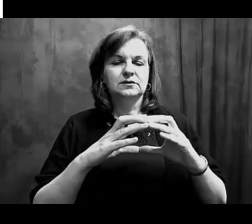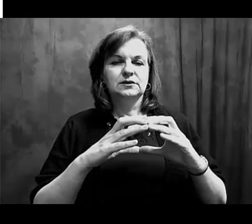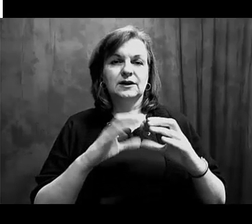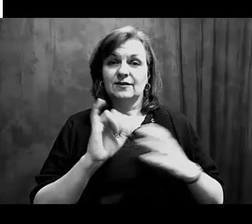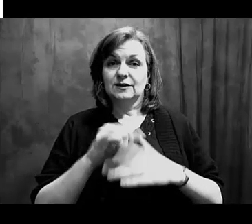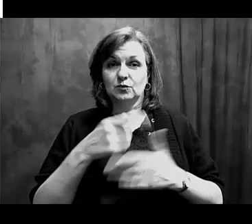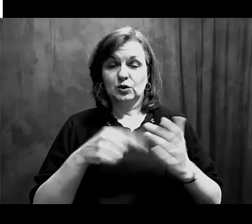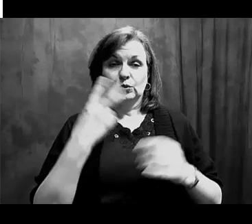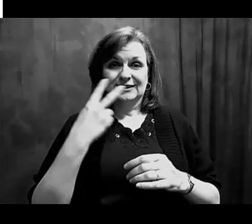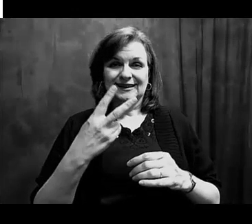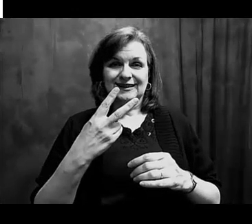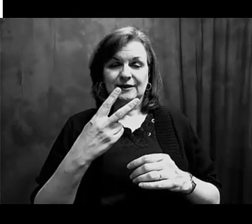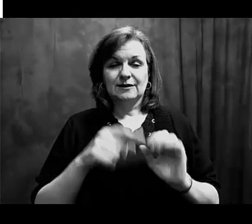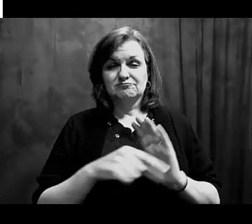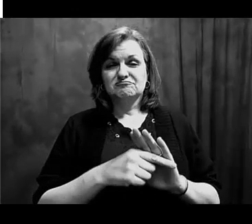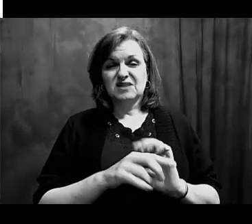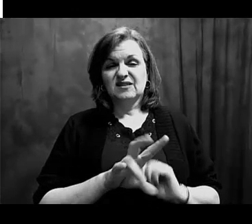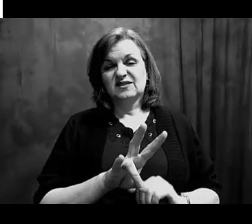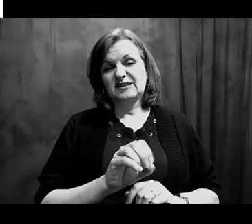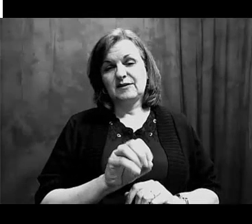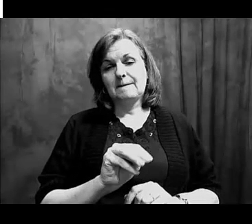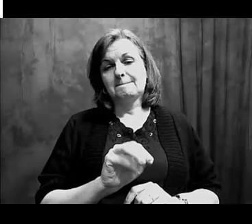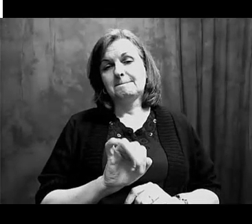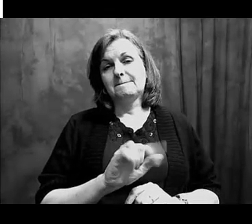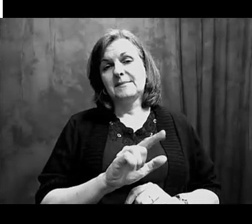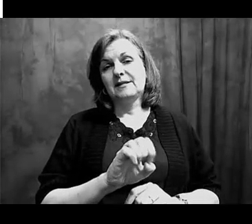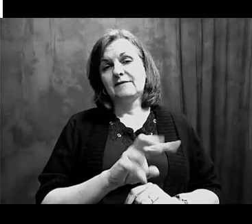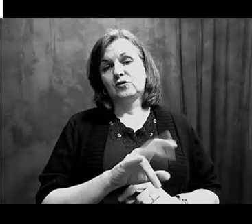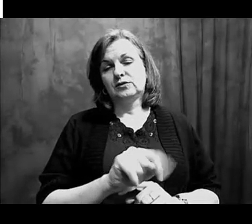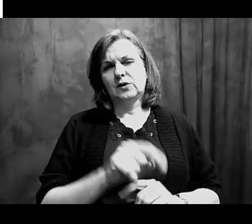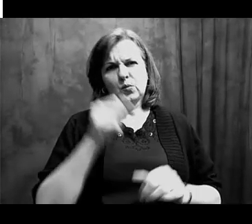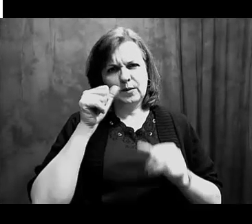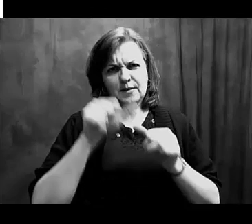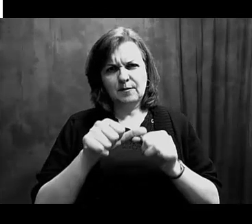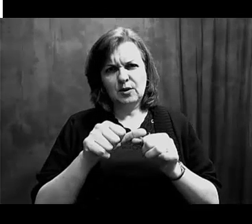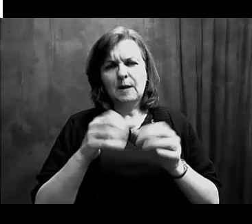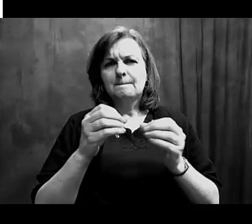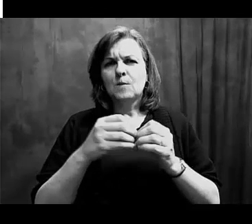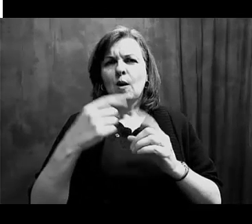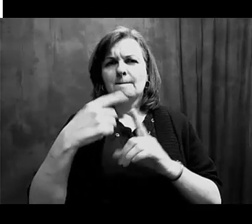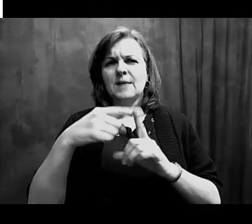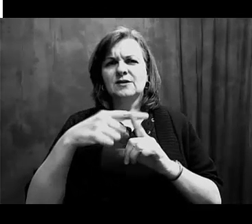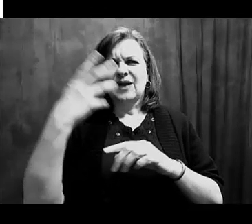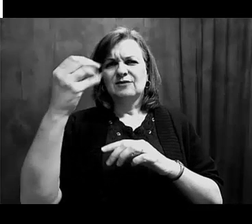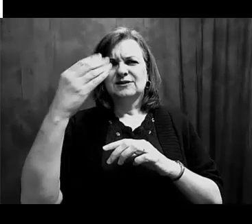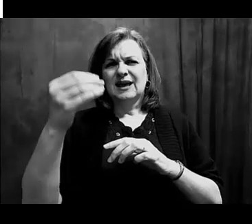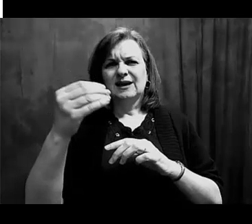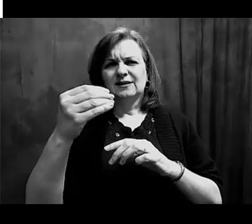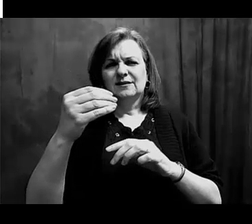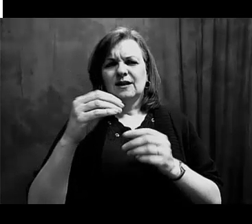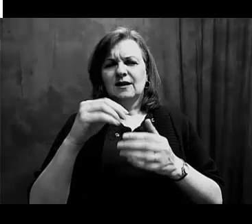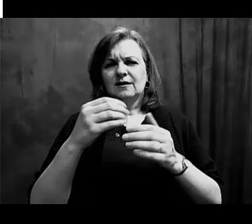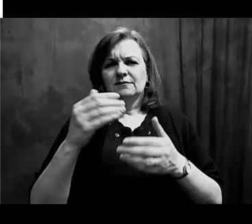this is what you would see --- remember we had more positives outside and less positives inside